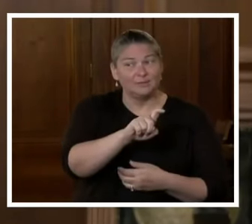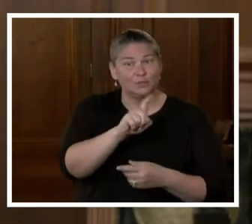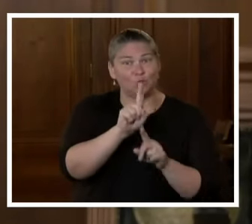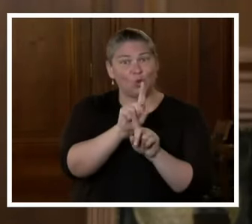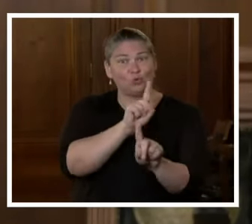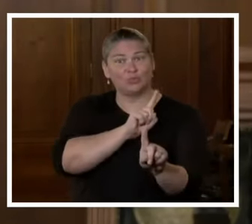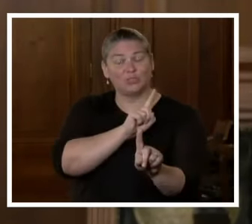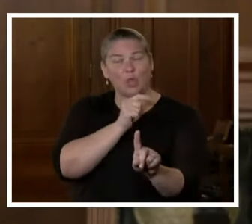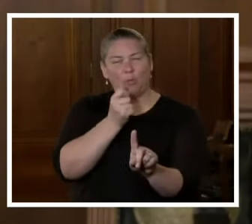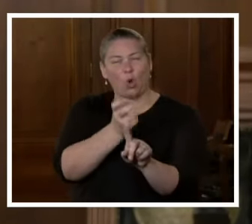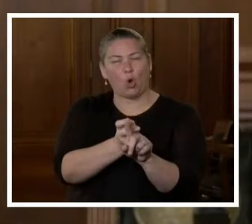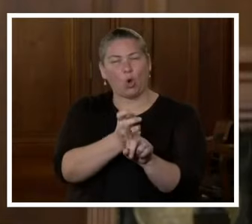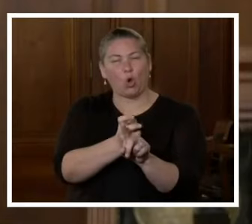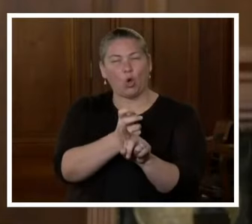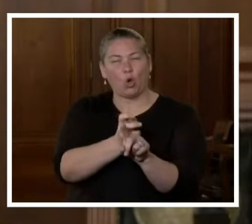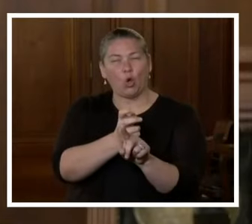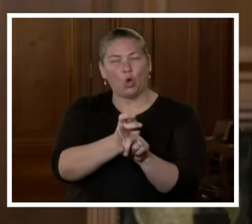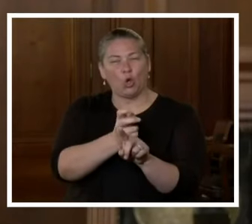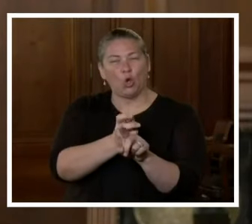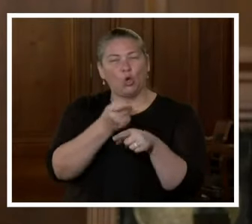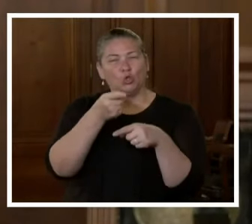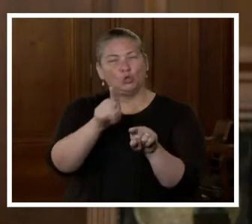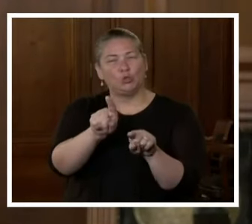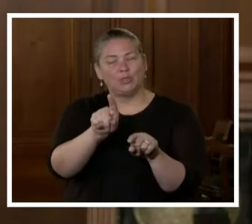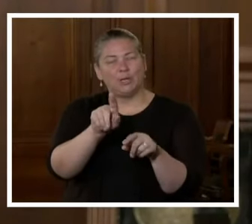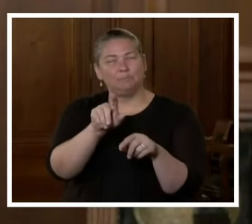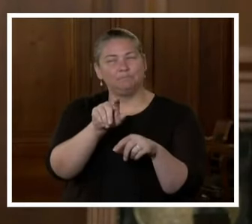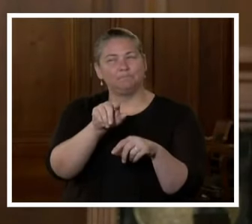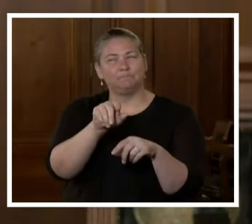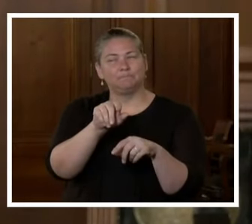WHAT WE'RE REALLY GOING TO FIND